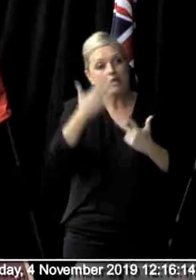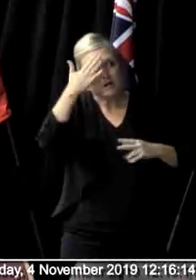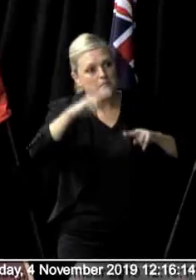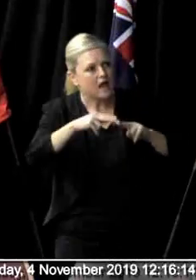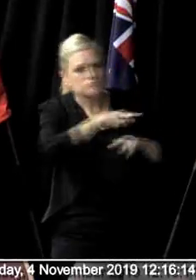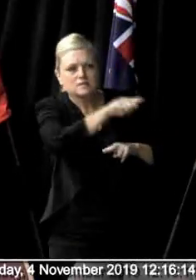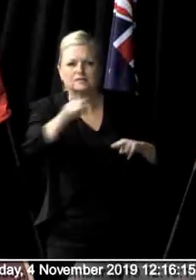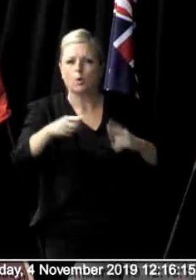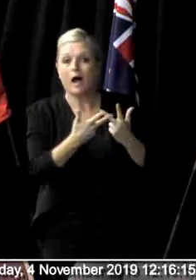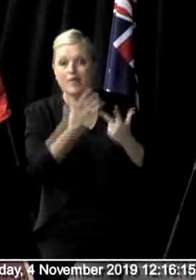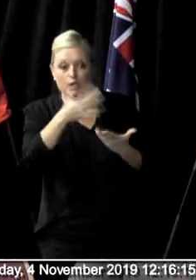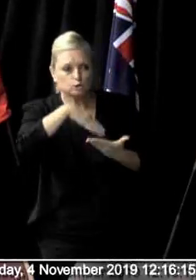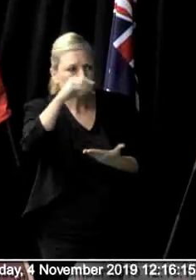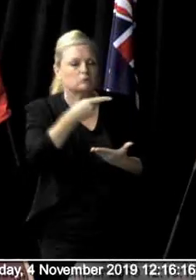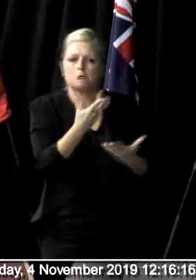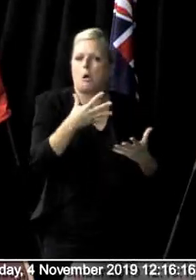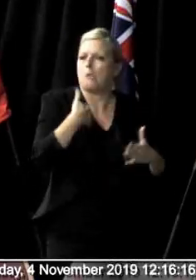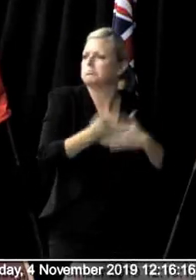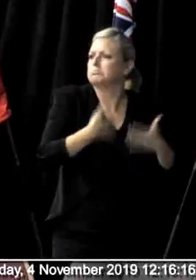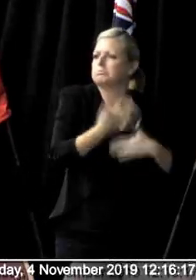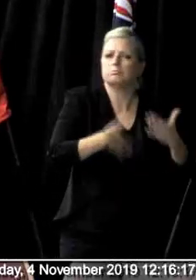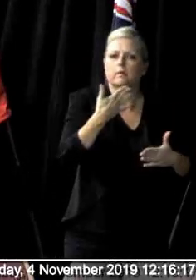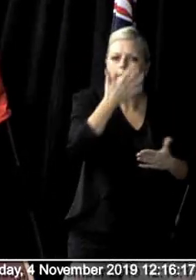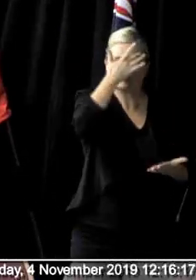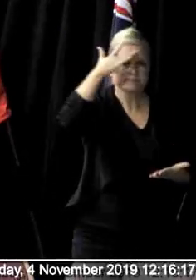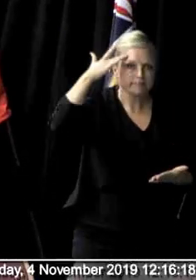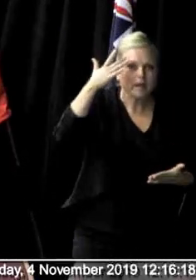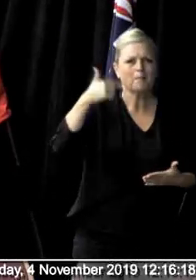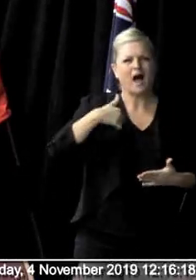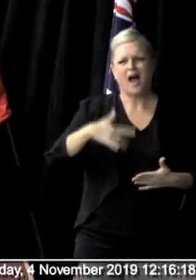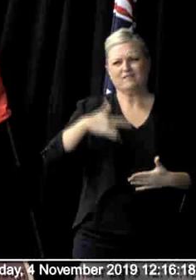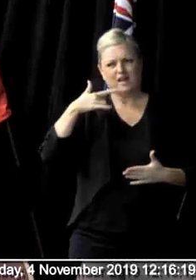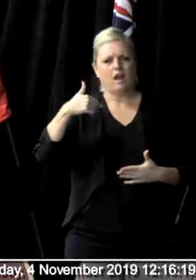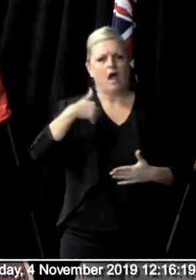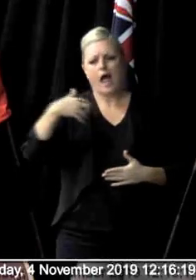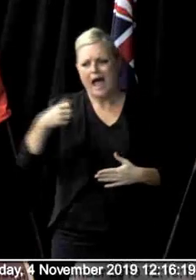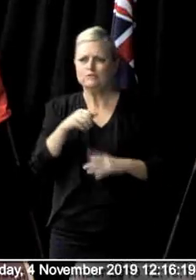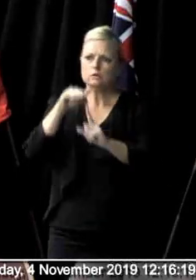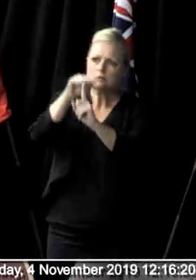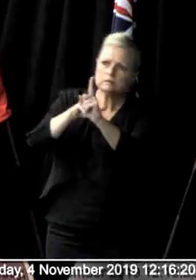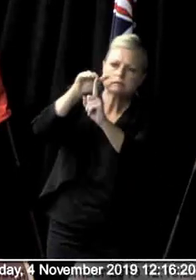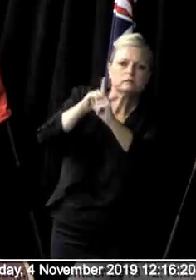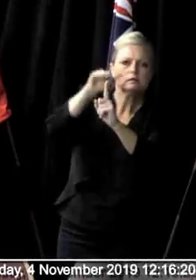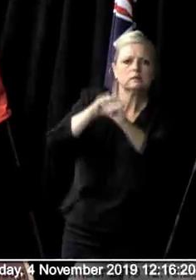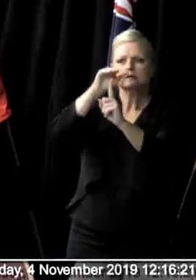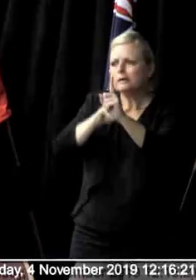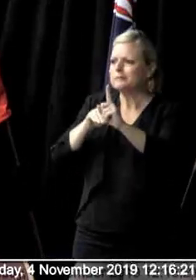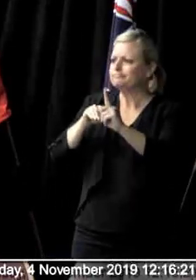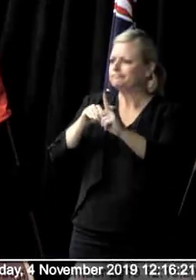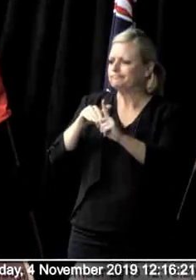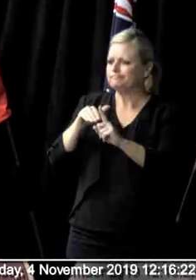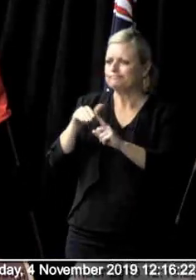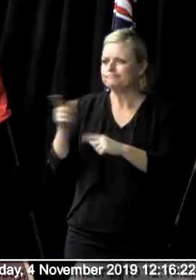So it was me – me insisting, and making sure she got there